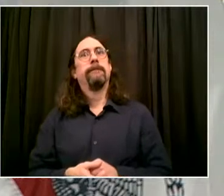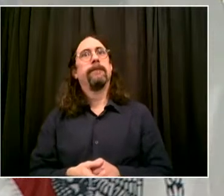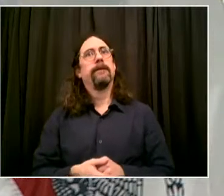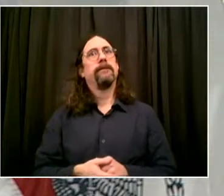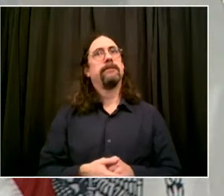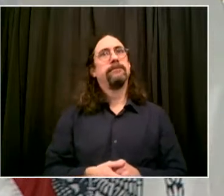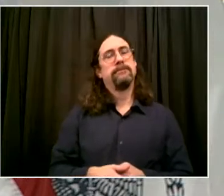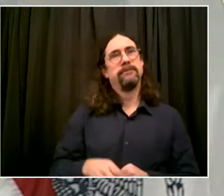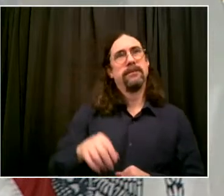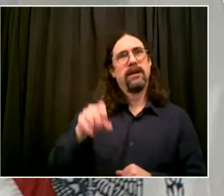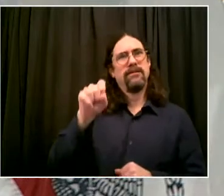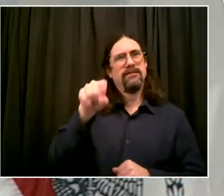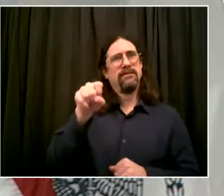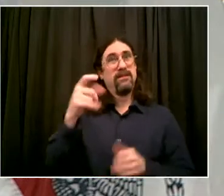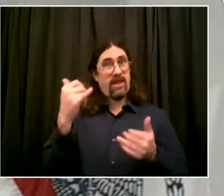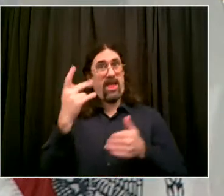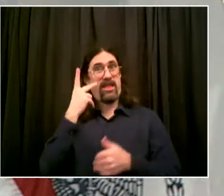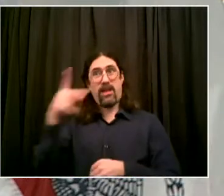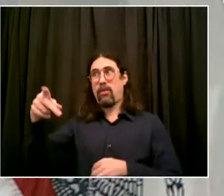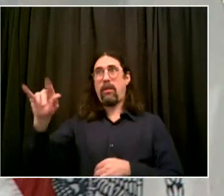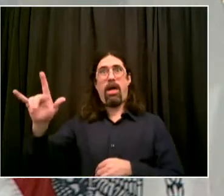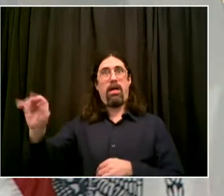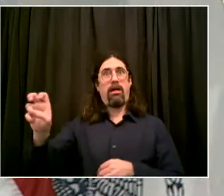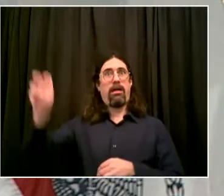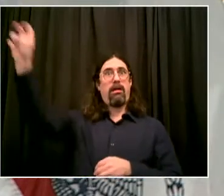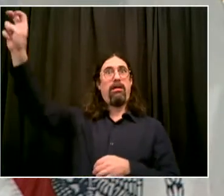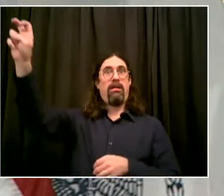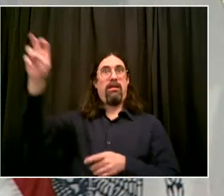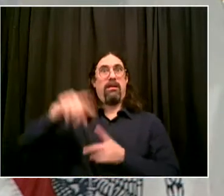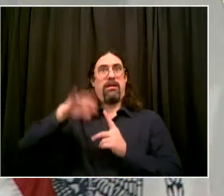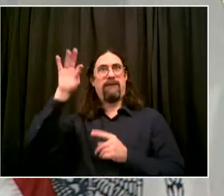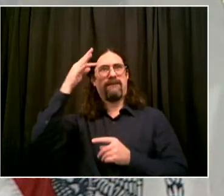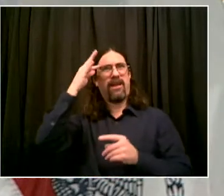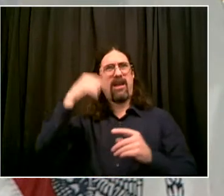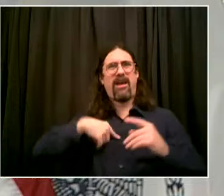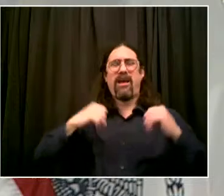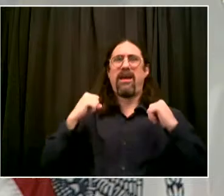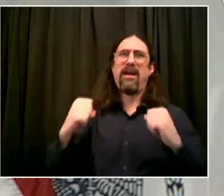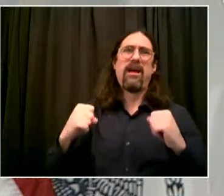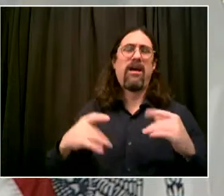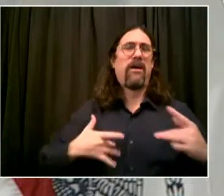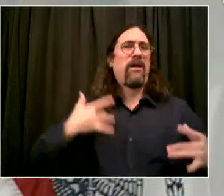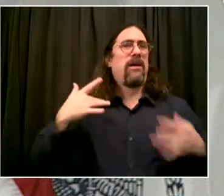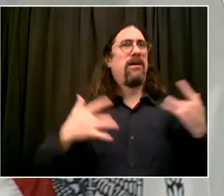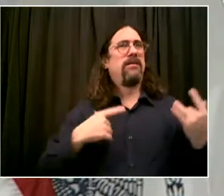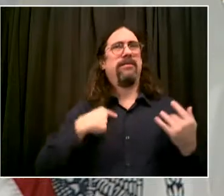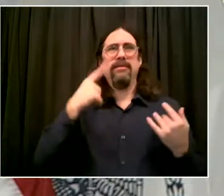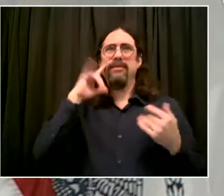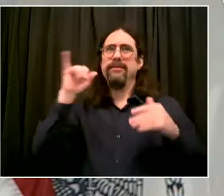CITY. SHE AND I TALK ABOUT IT A LOT. I KNOW SHE REALLY FEELS URGENEN CYTOTOEL HP US FIND